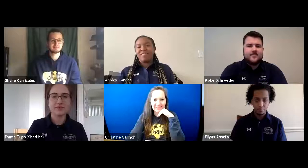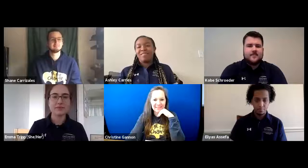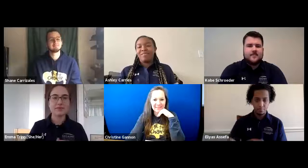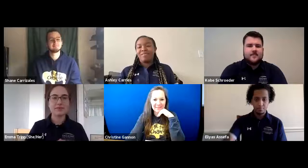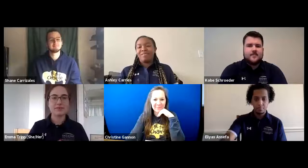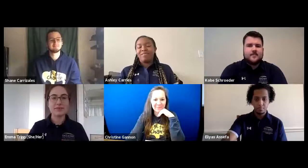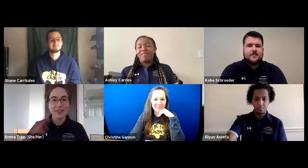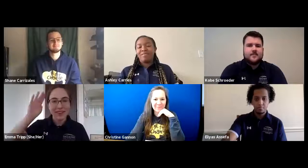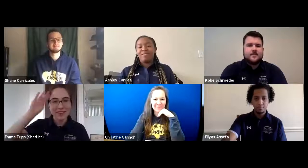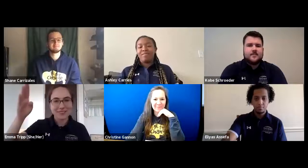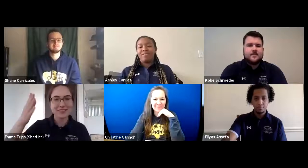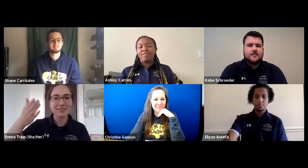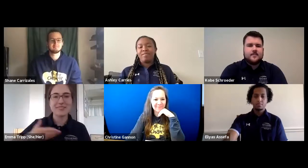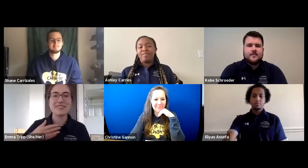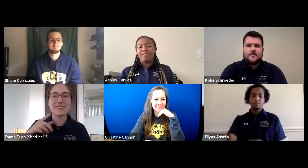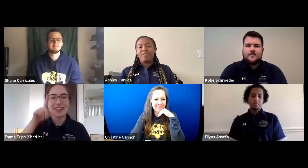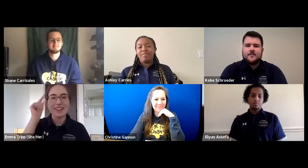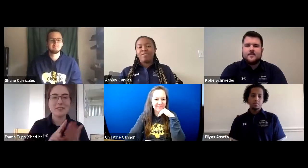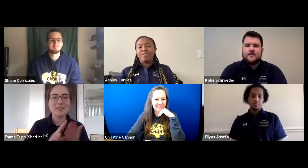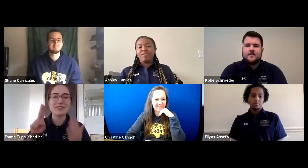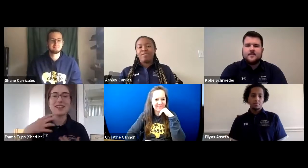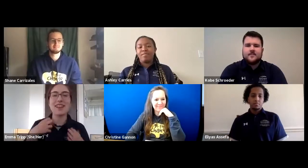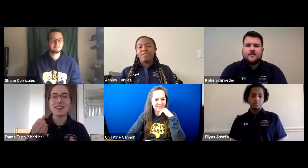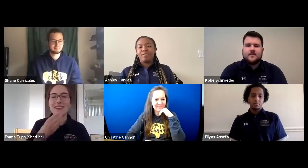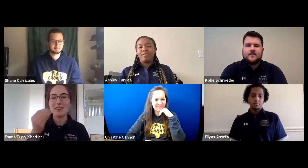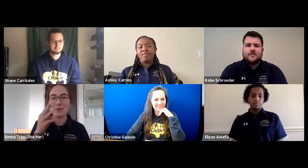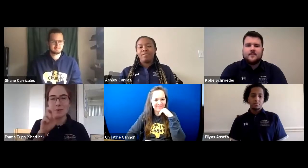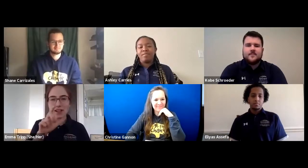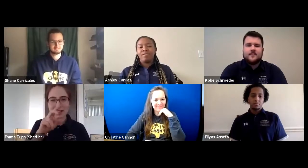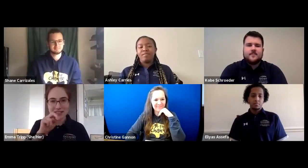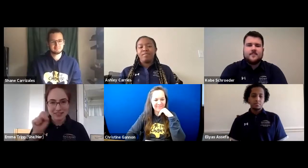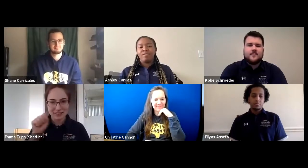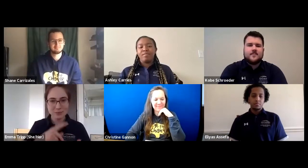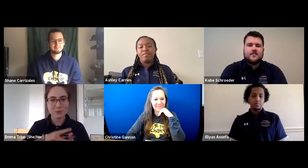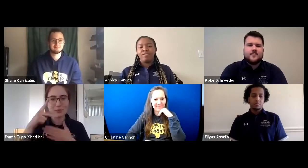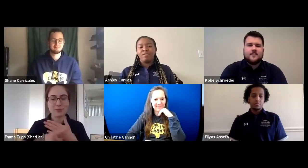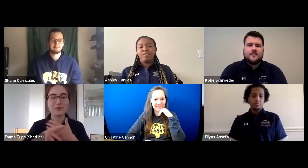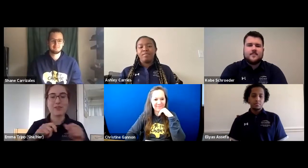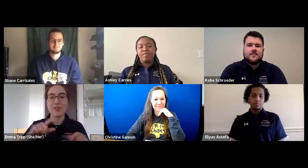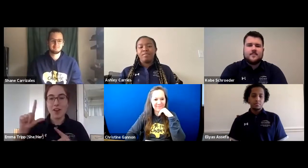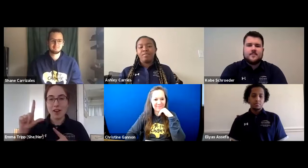>Hello, welcome to the Health and Wellness Programs vlog.